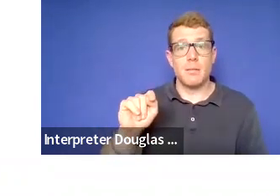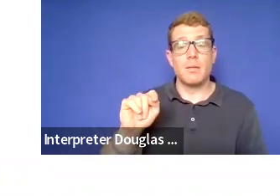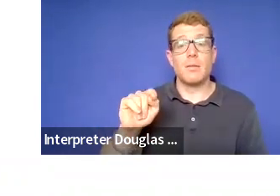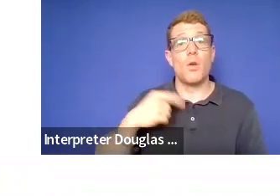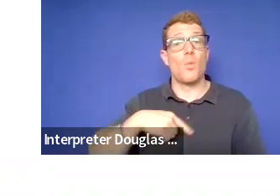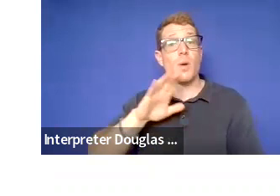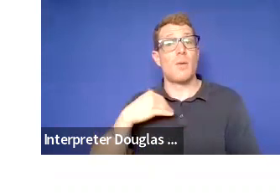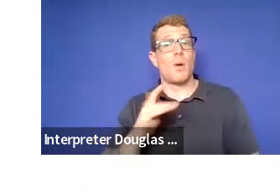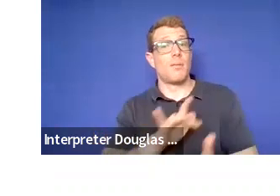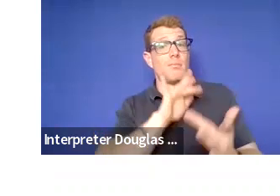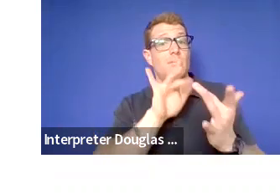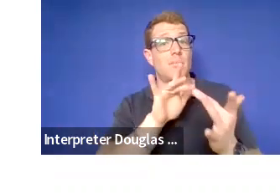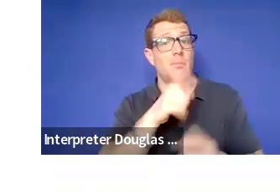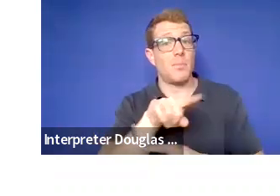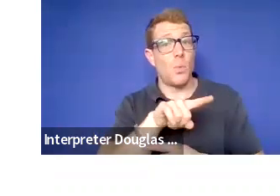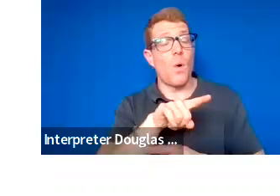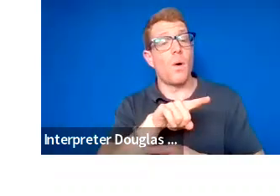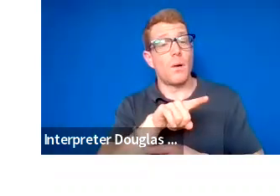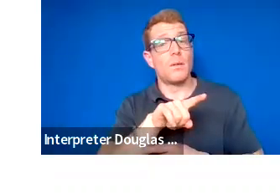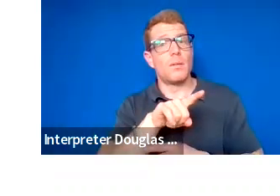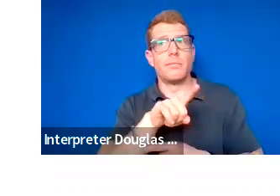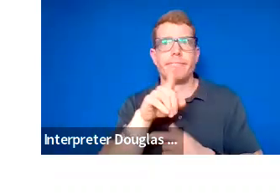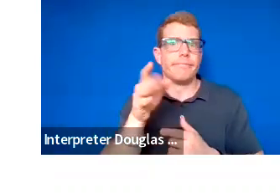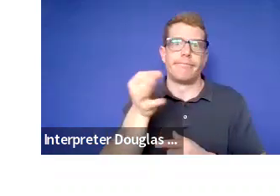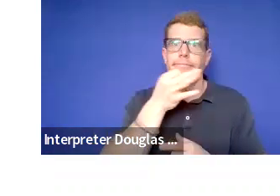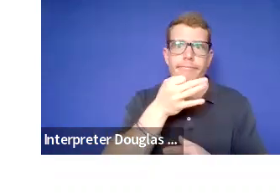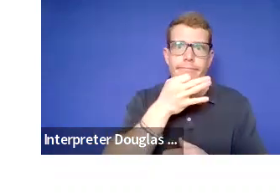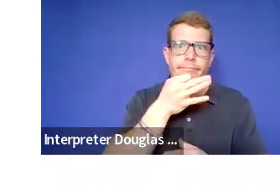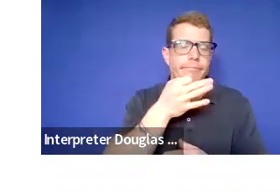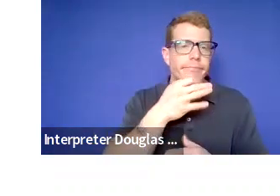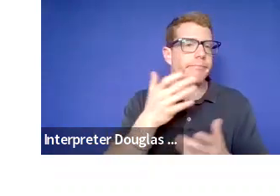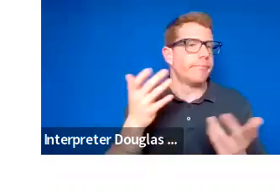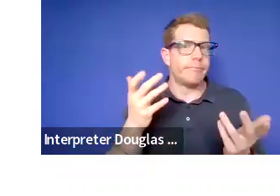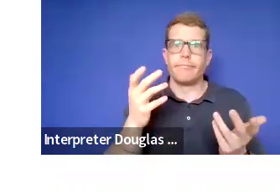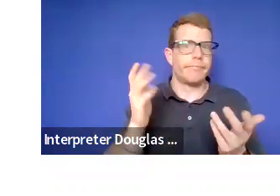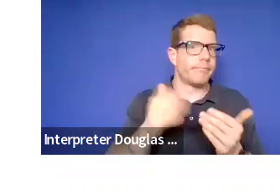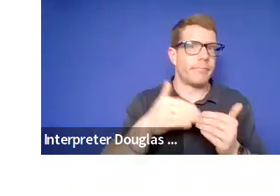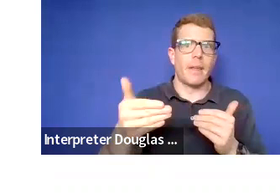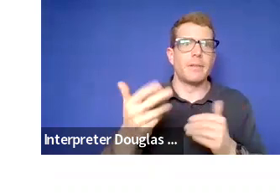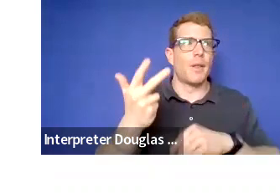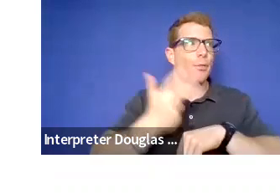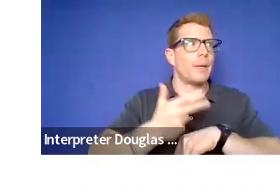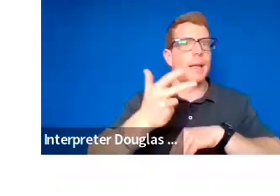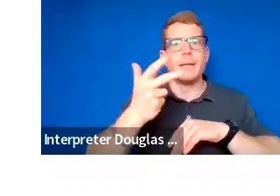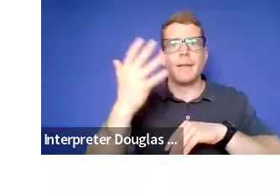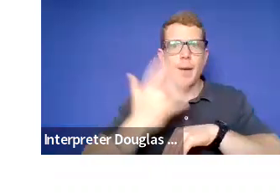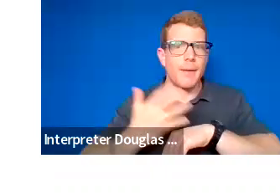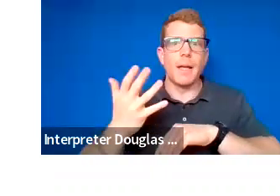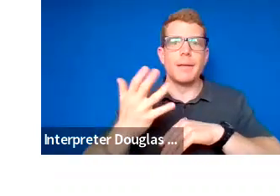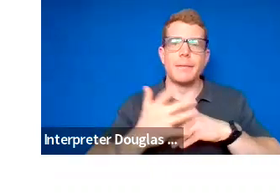you within the next 3 to 5 days to being 1 h caseflow.